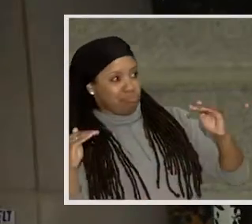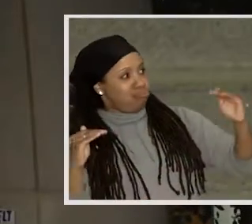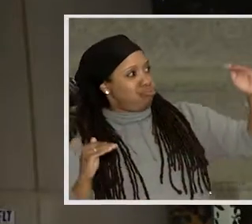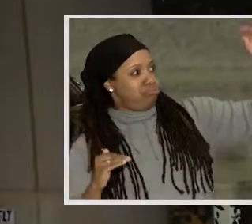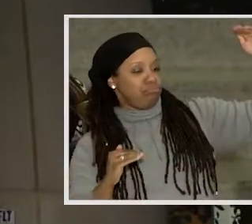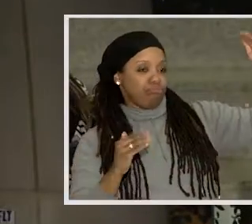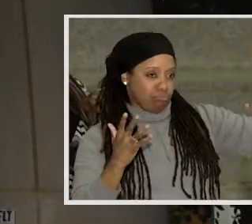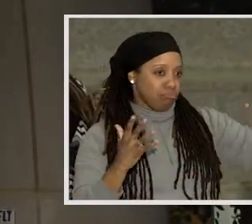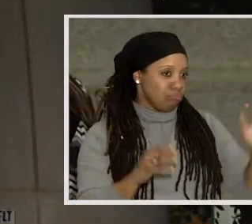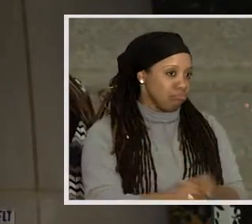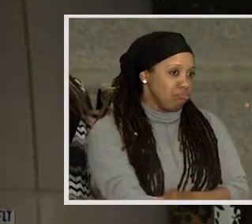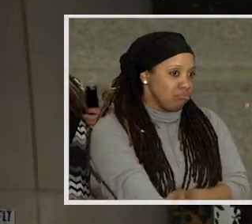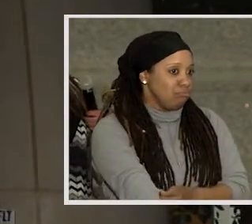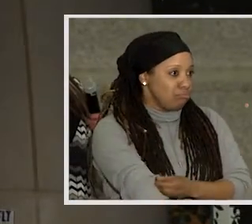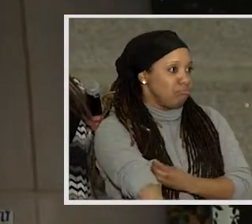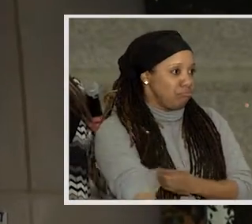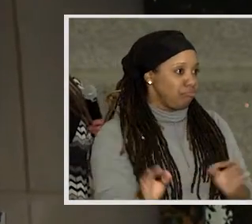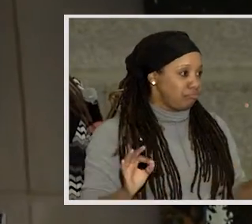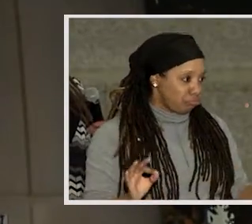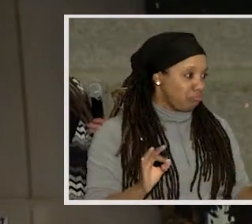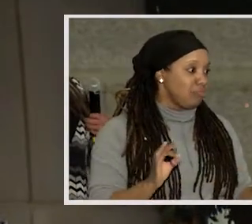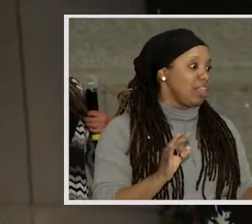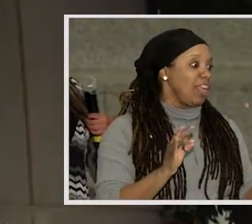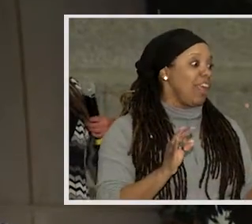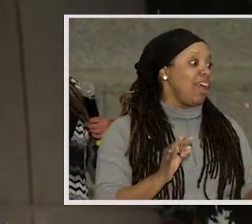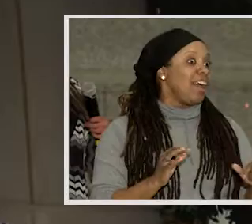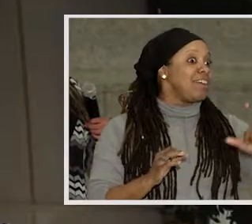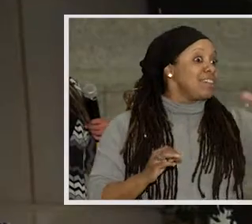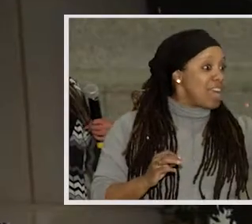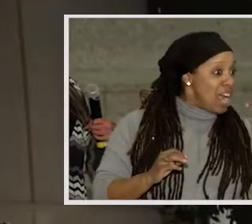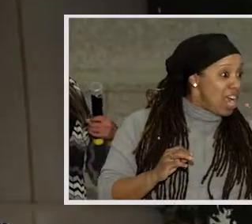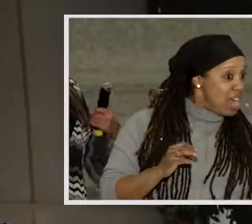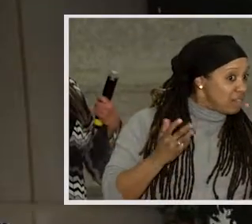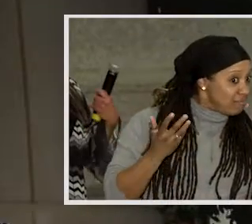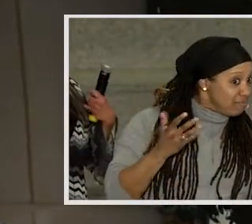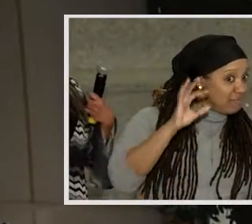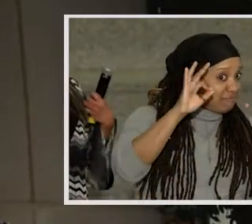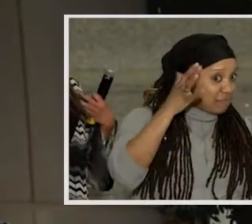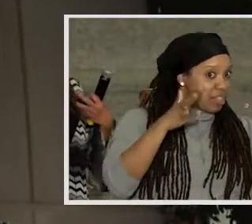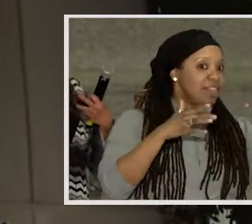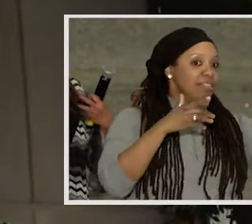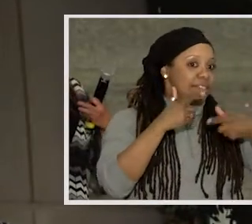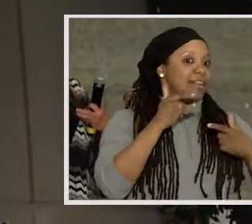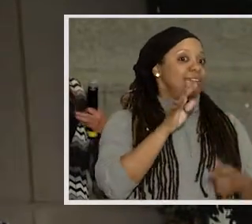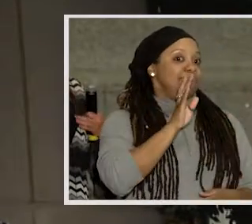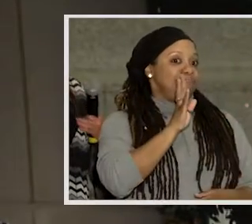IT WAS DEFINITELY A LITTLE BIT OF A CHALLENGE AND DISCUSSION TO TALK ABOUT TAKING MONEY AWAY FROM EDUCATION.